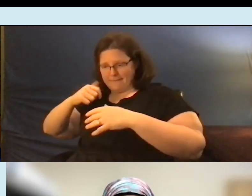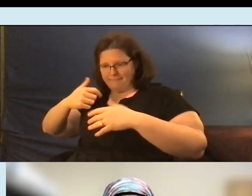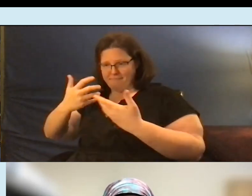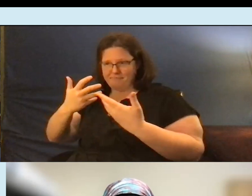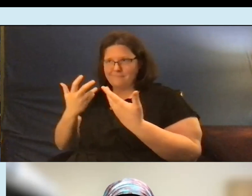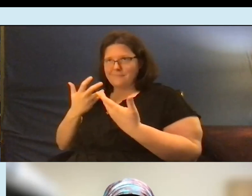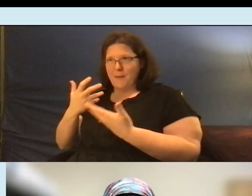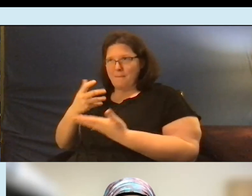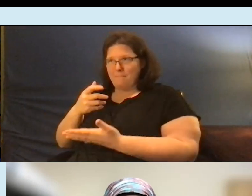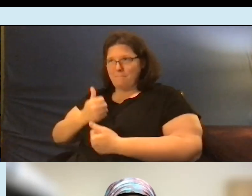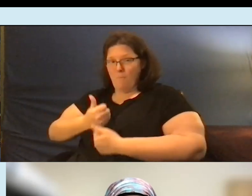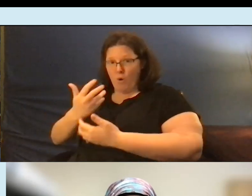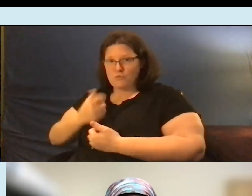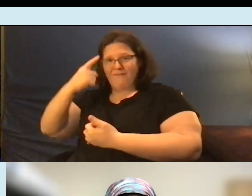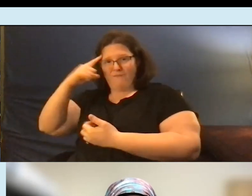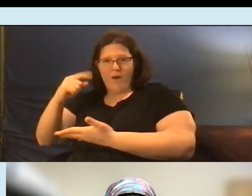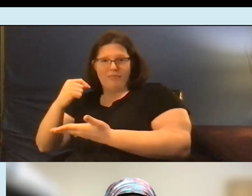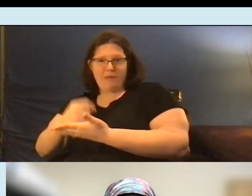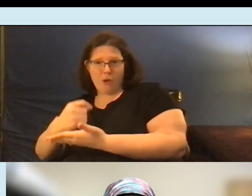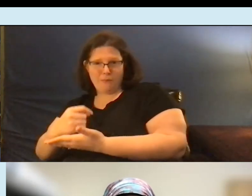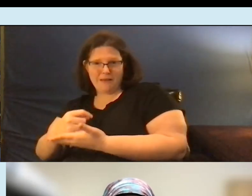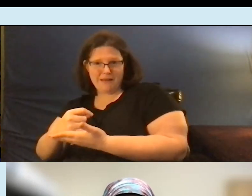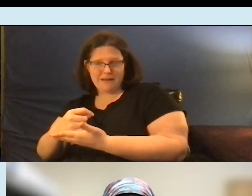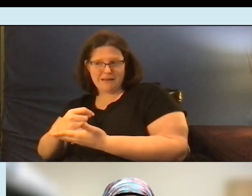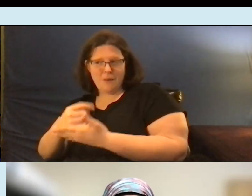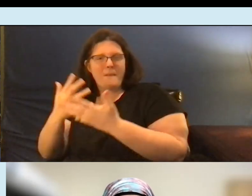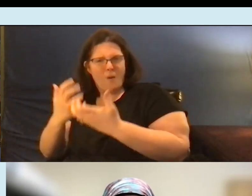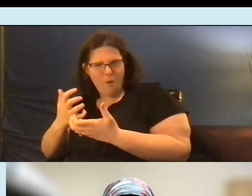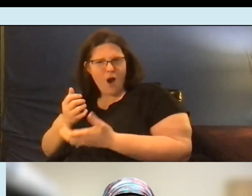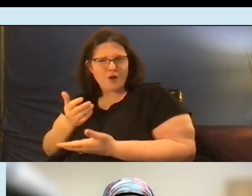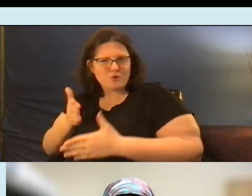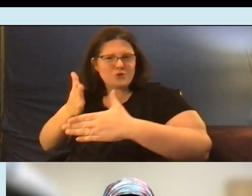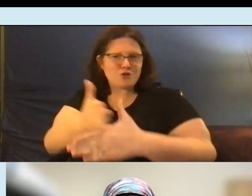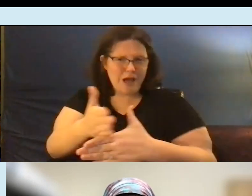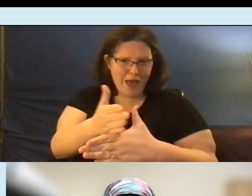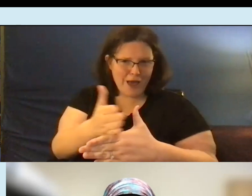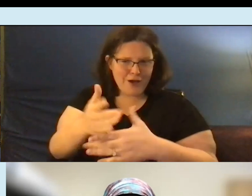poetry with other people but I I've always wanted to share some of my poetry, so I felt like it